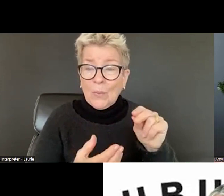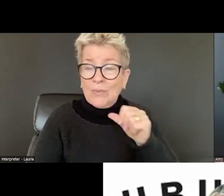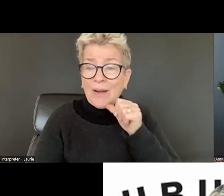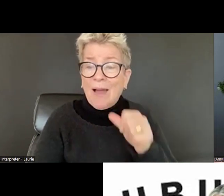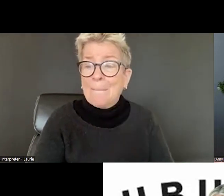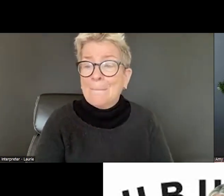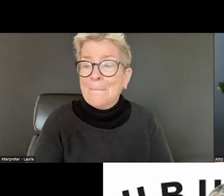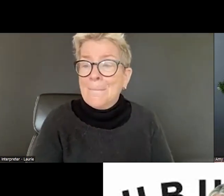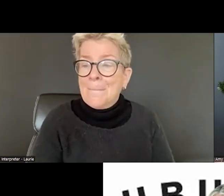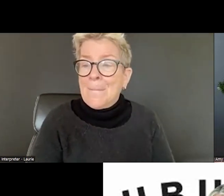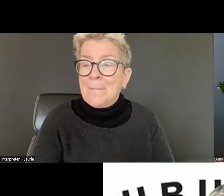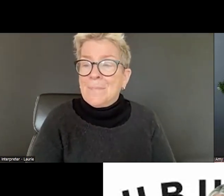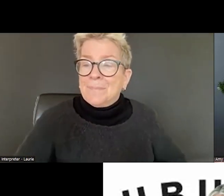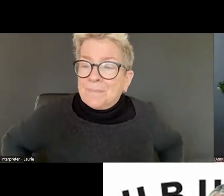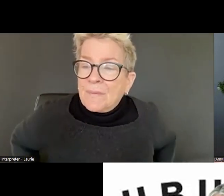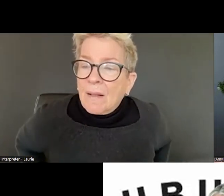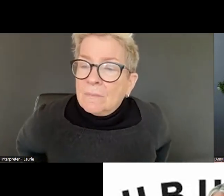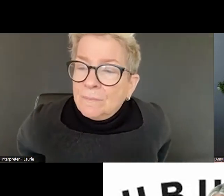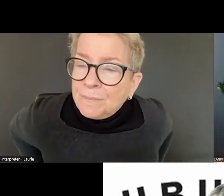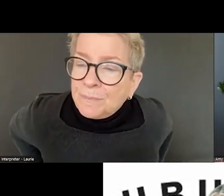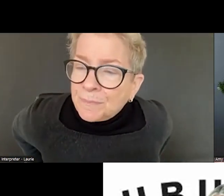other ways what I'm hearing you say is that there's a lot of ways to invest in our human